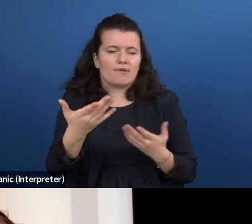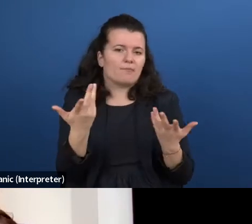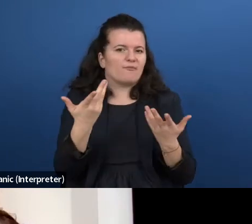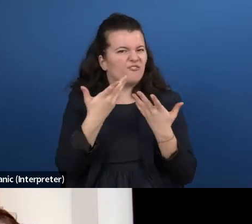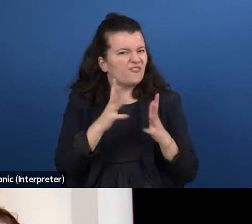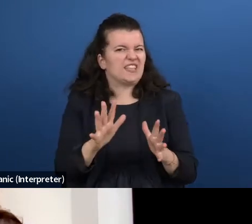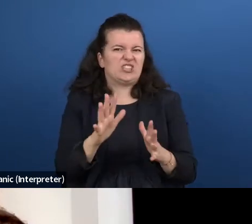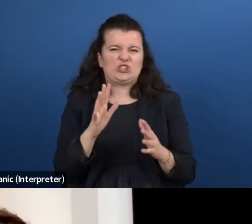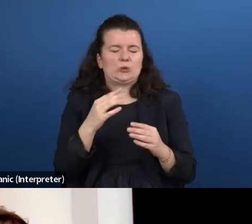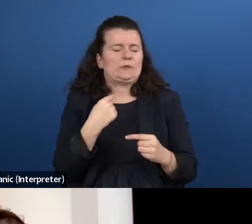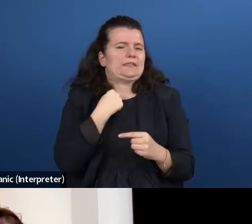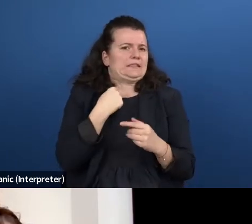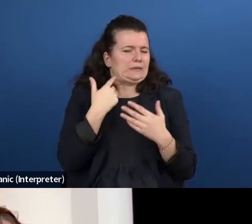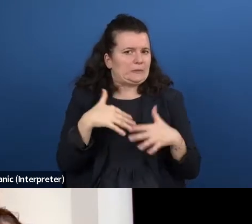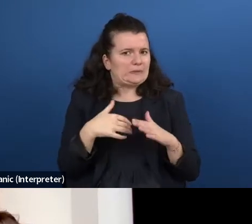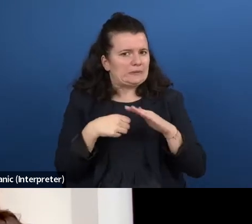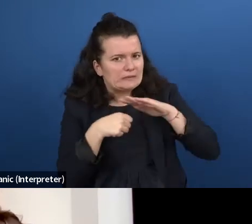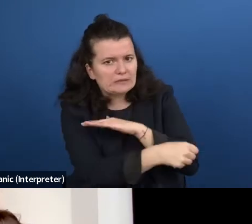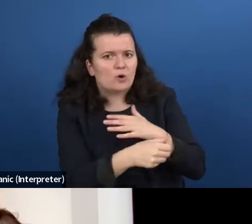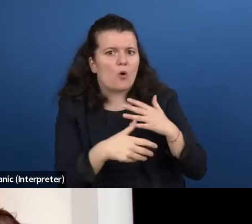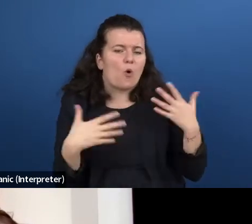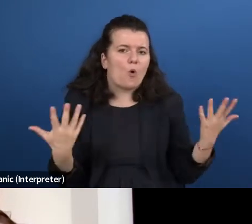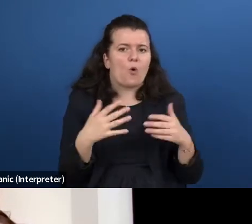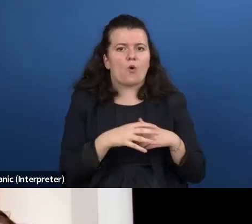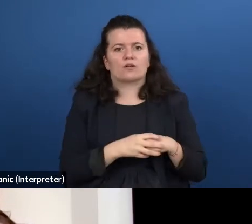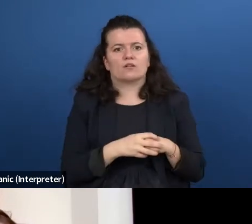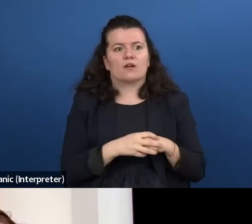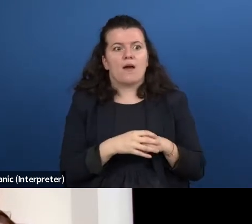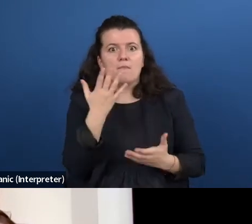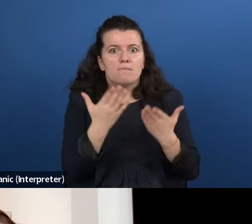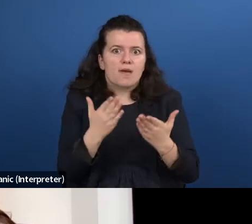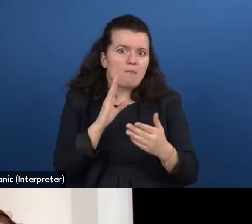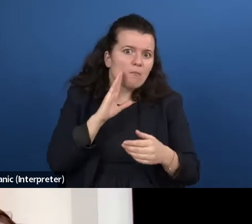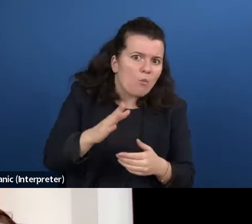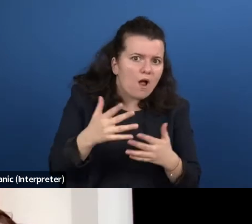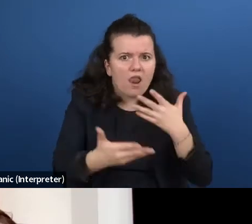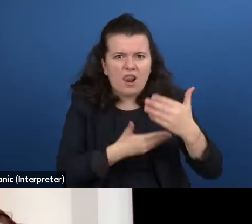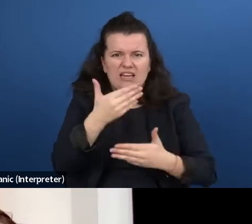But it was very, very difficult because of the lack of testimonials.